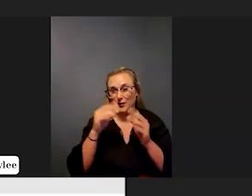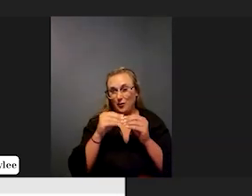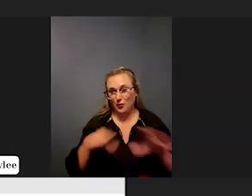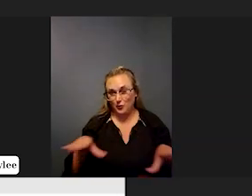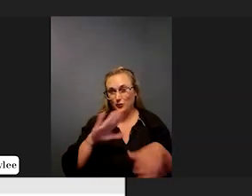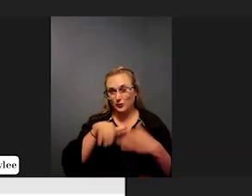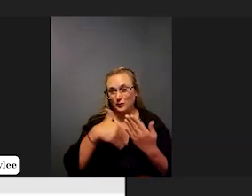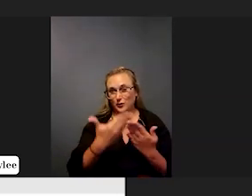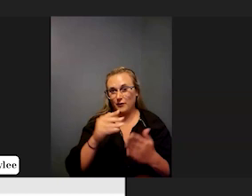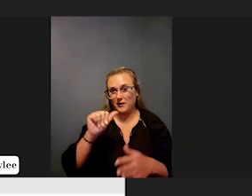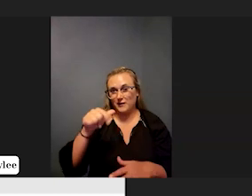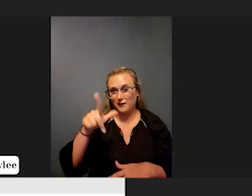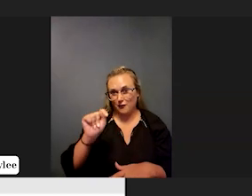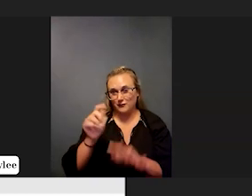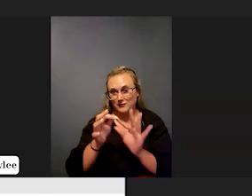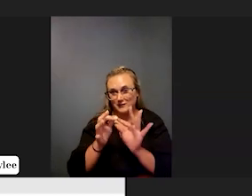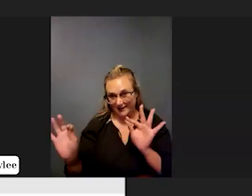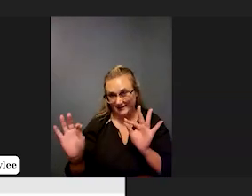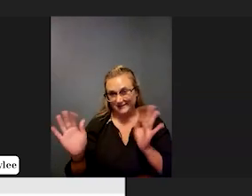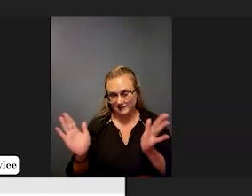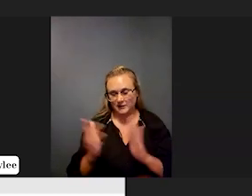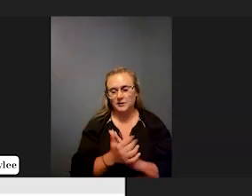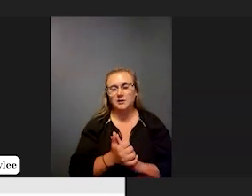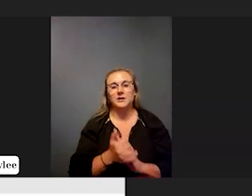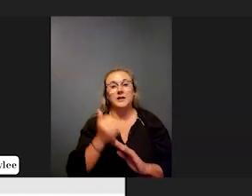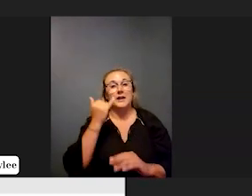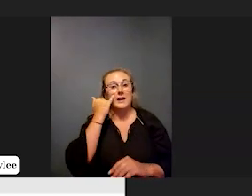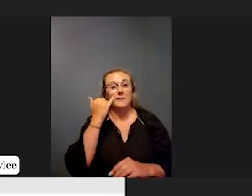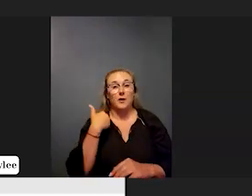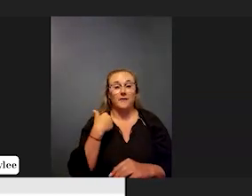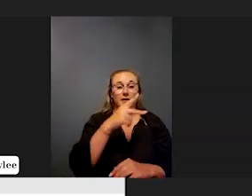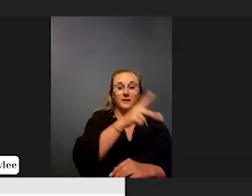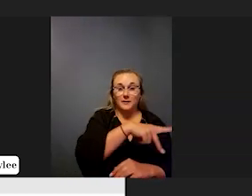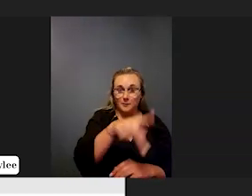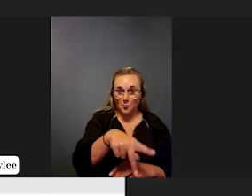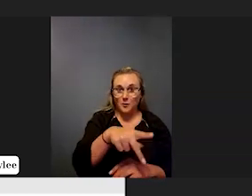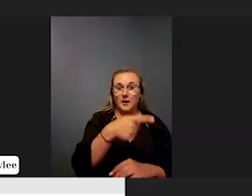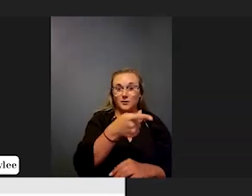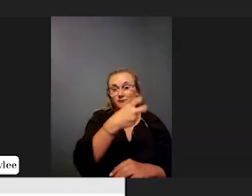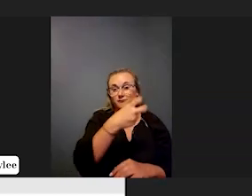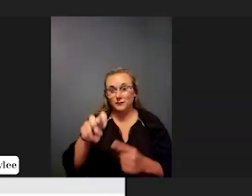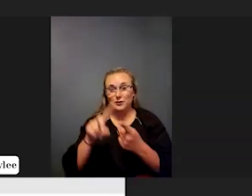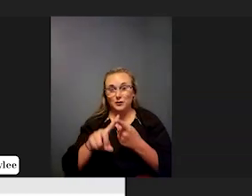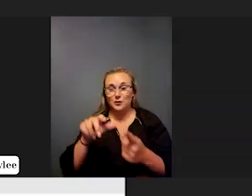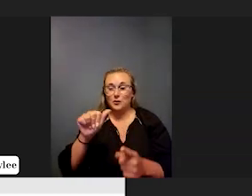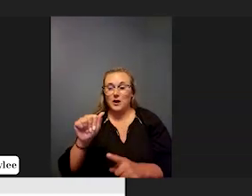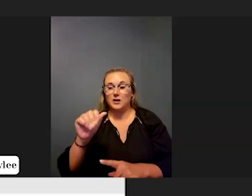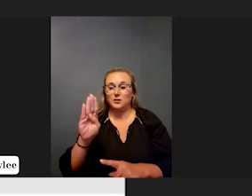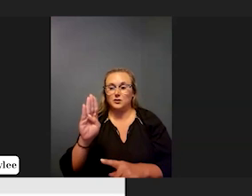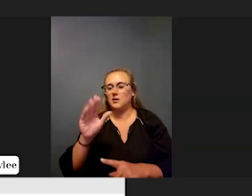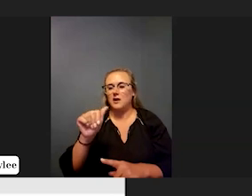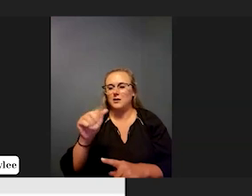Um, if you bring PowerPoint slides into Adobe, most of the time the alt text is preserved and stays there.